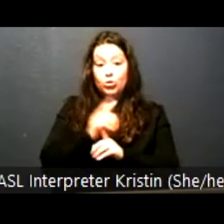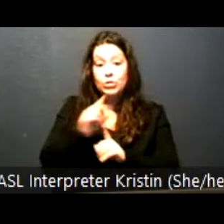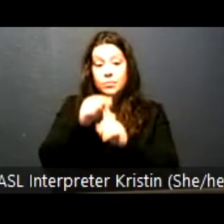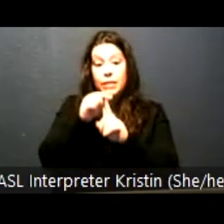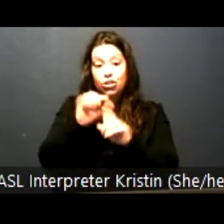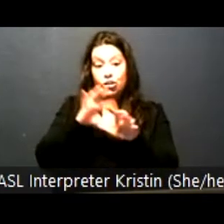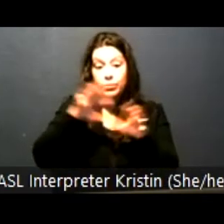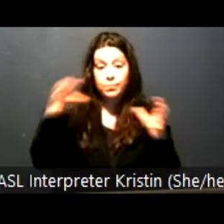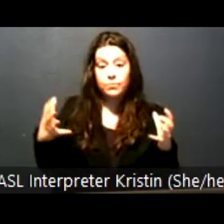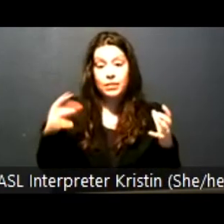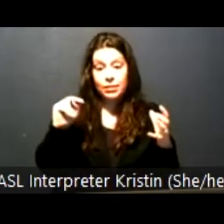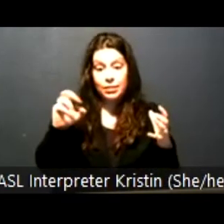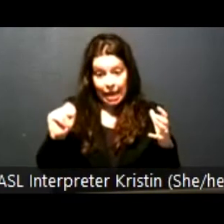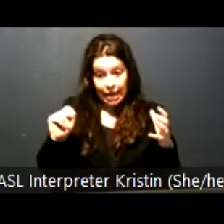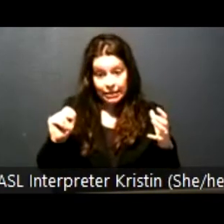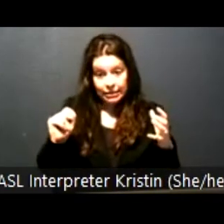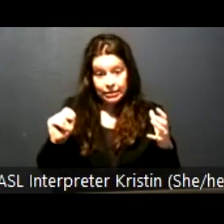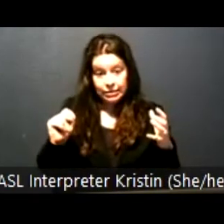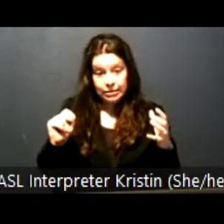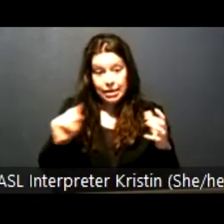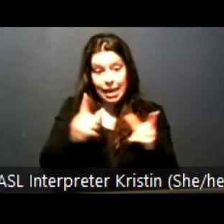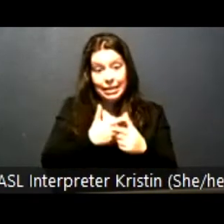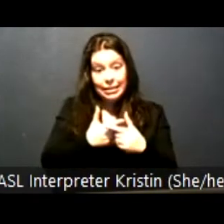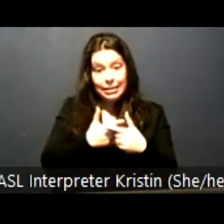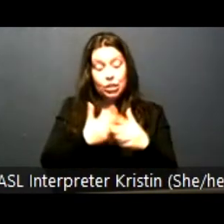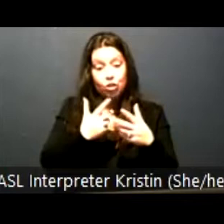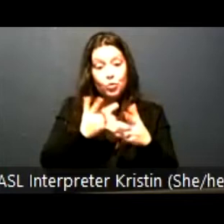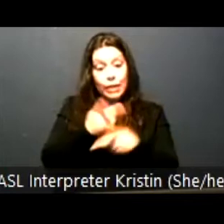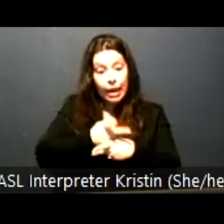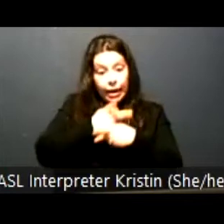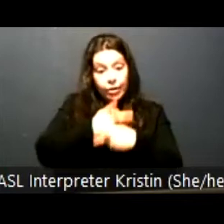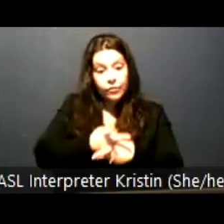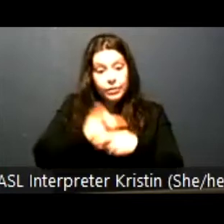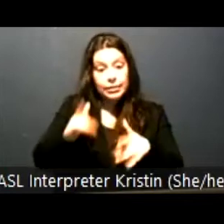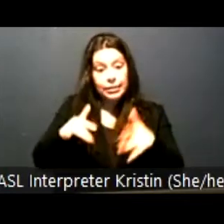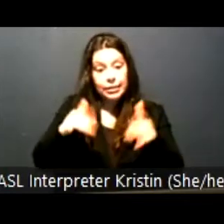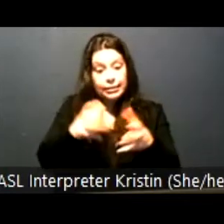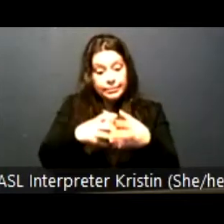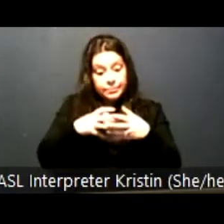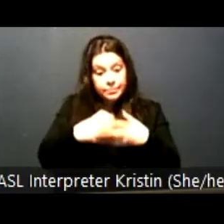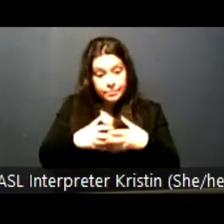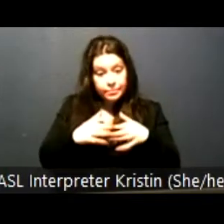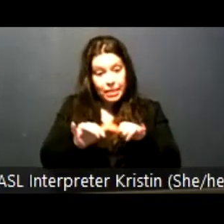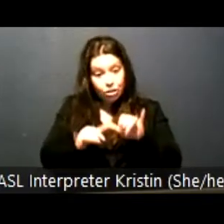and then you're gently removing them, taking different measurements right in the field, adding